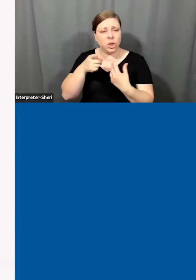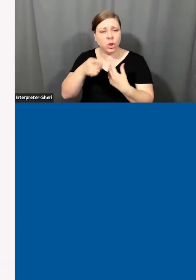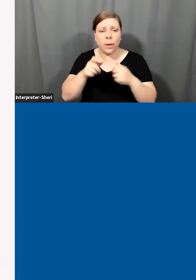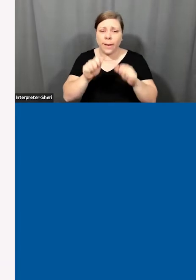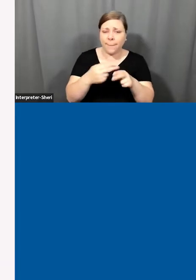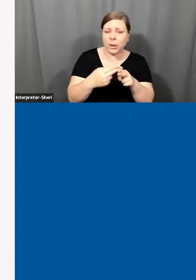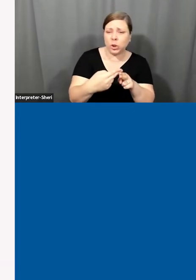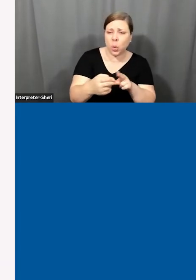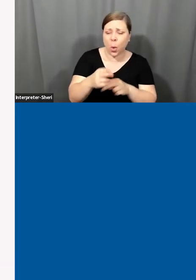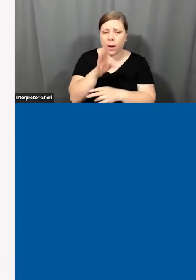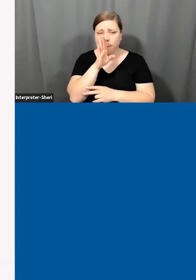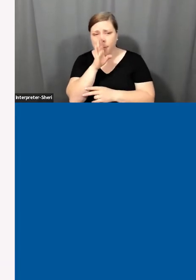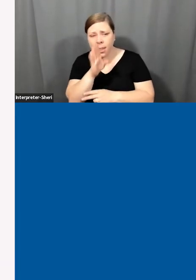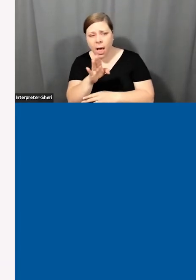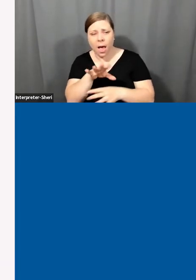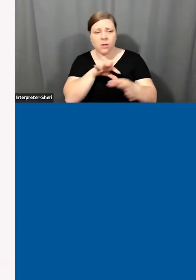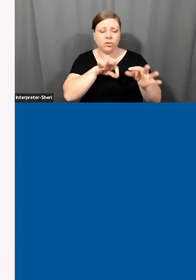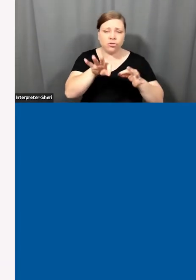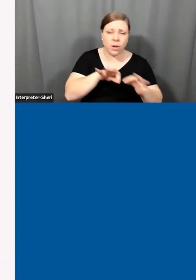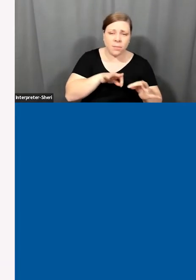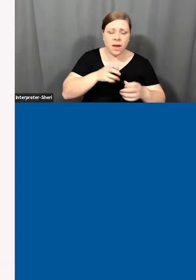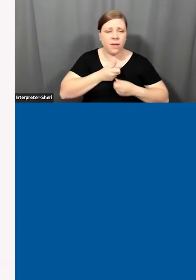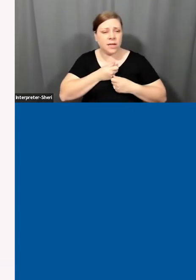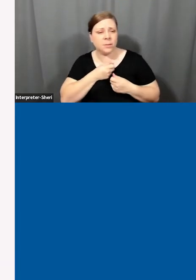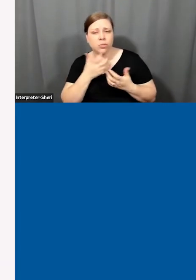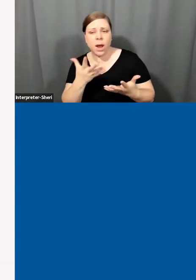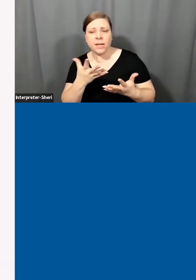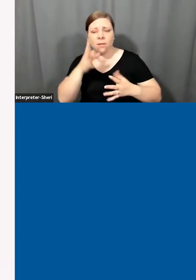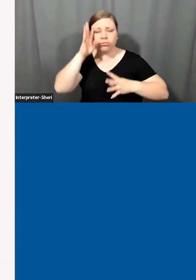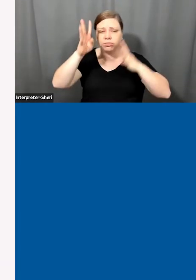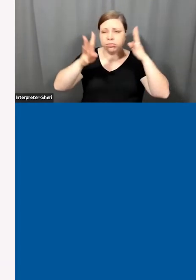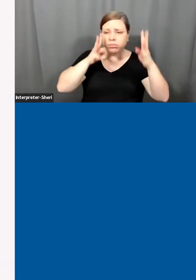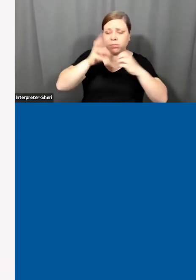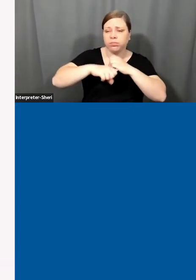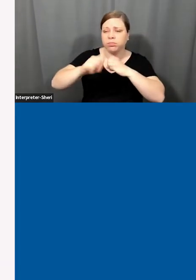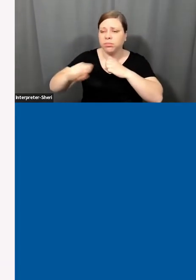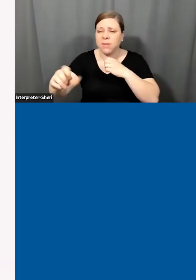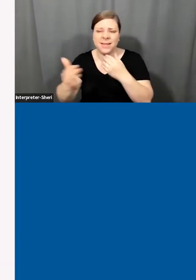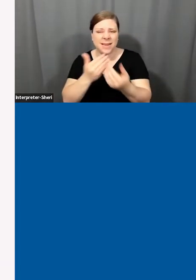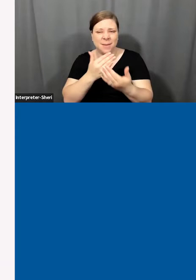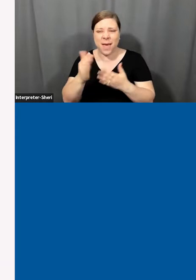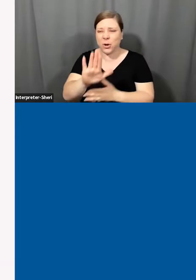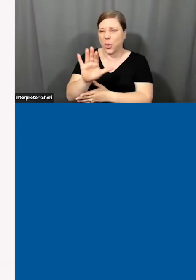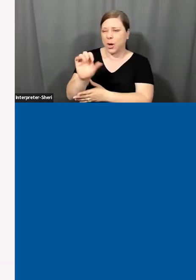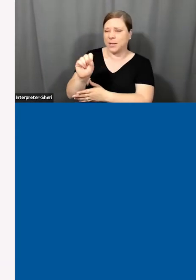expressive, creative, long, et cetera. The writing style doesn't matter. So many people get hung up on,